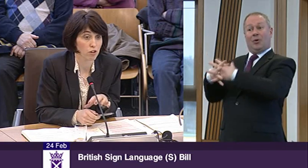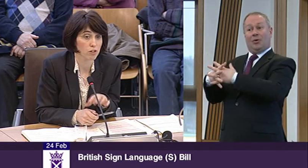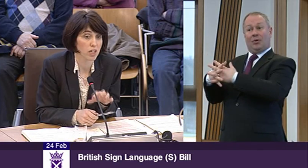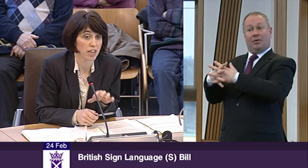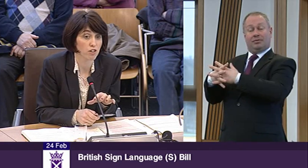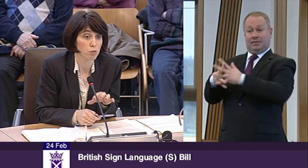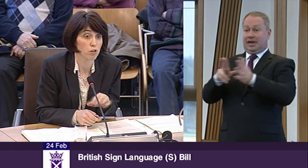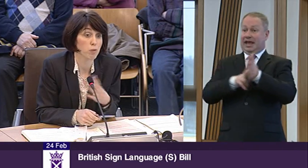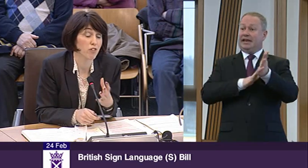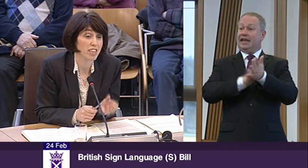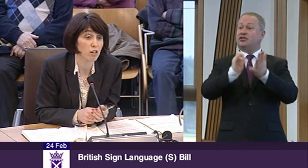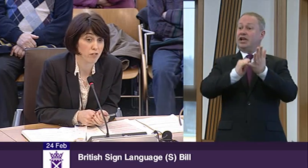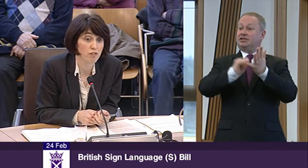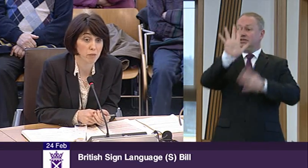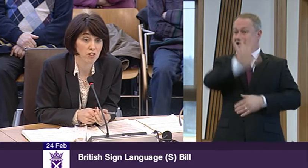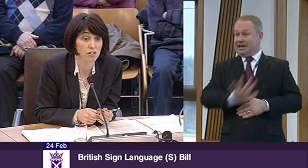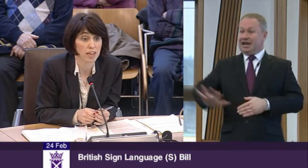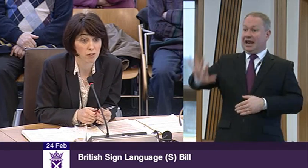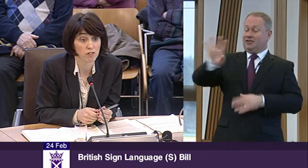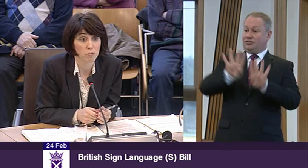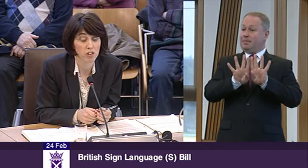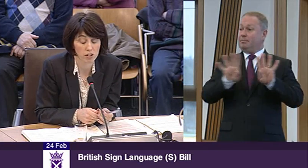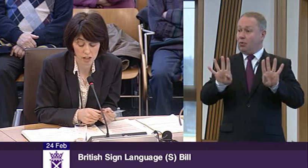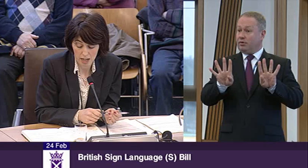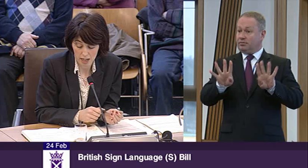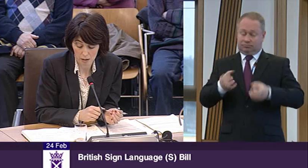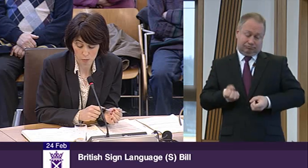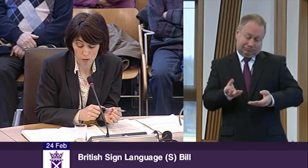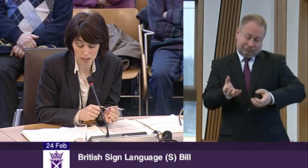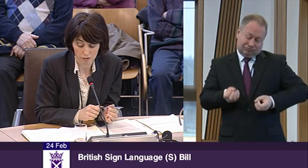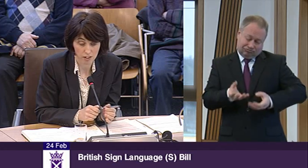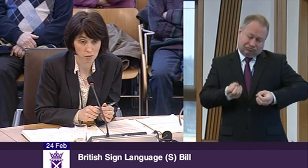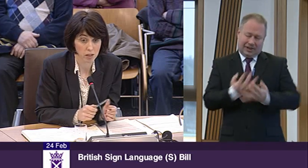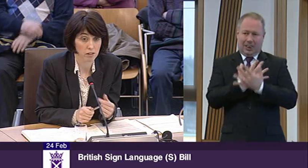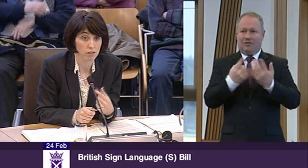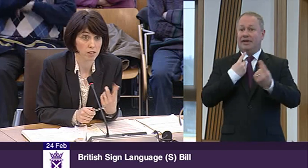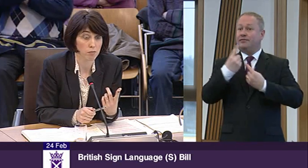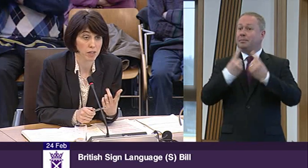NHS Health Scotland is a national board, and we provide a lot of health information. We